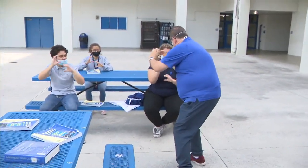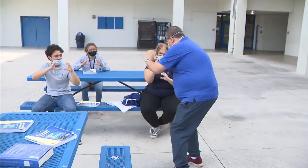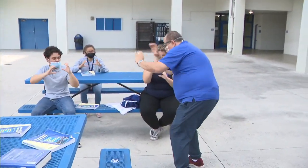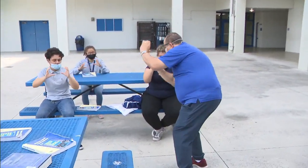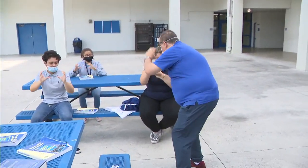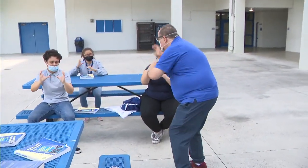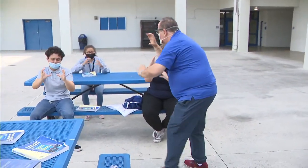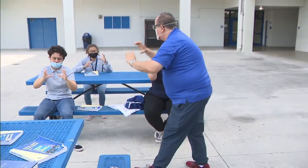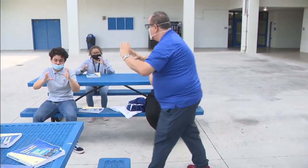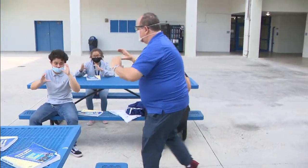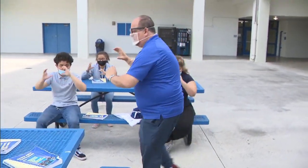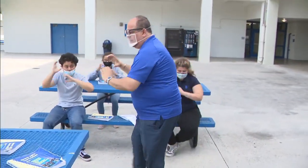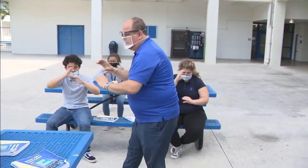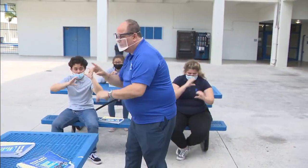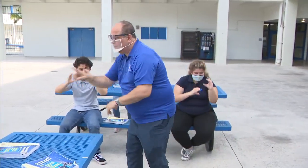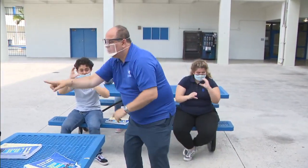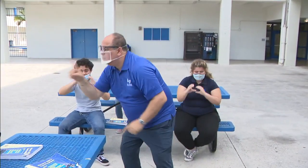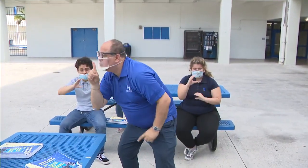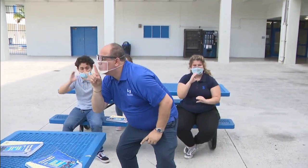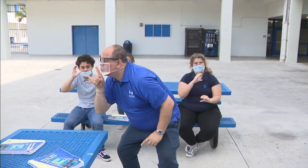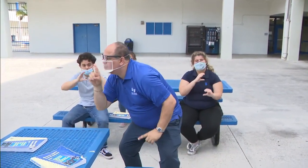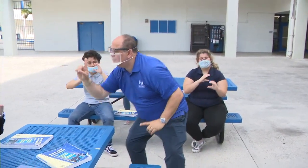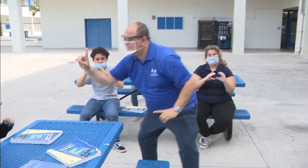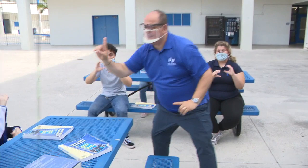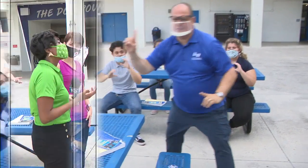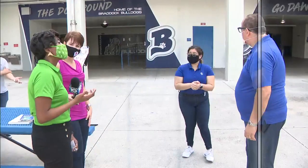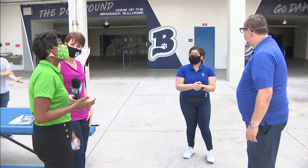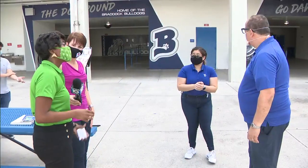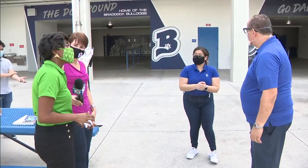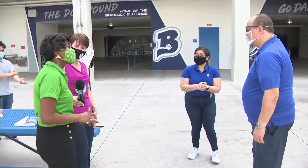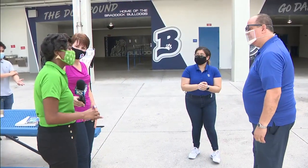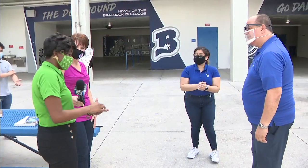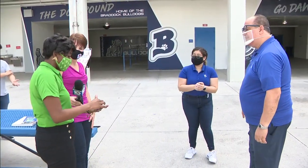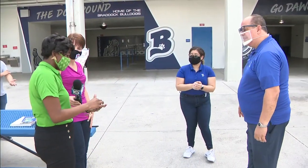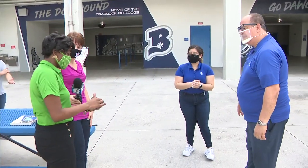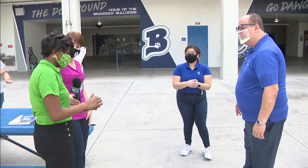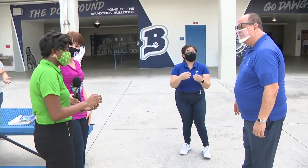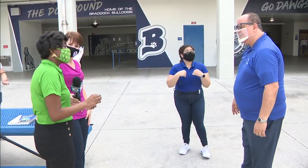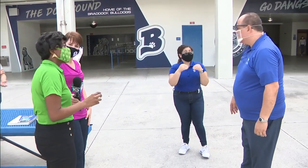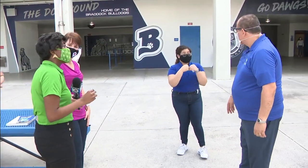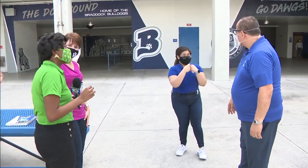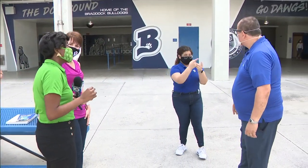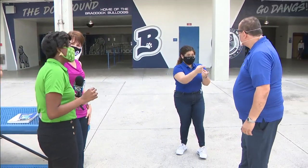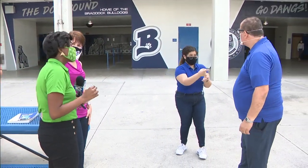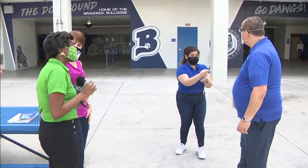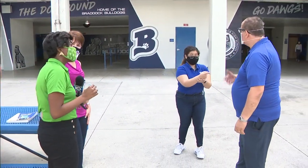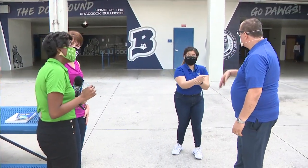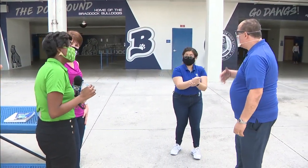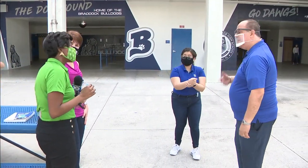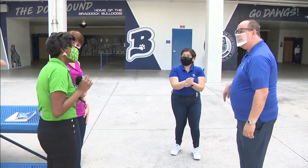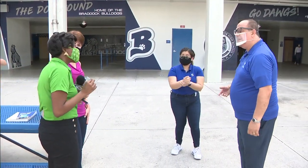HE JOINS A SELECT GROUP OF EXTRAORDINARY EDUCATORS WHO'VE